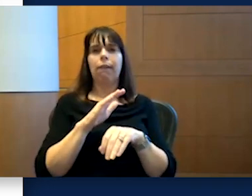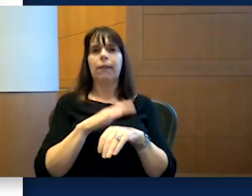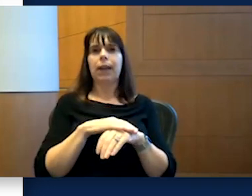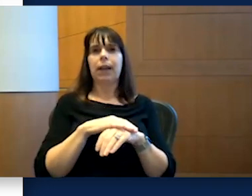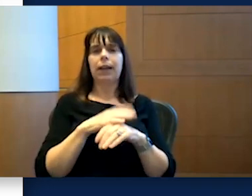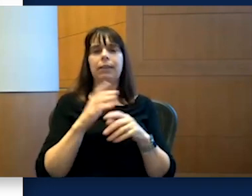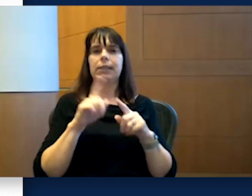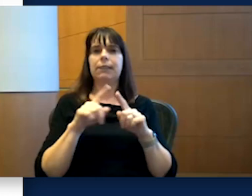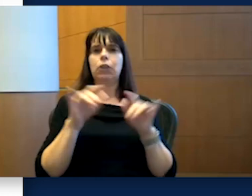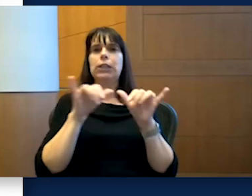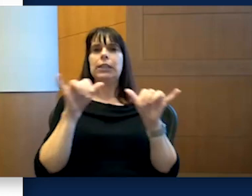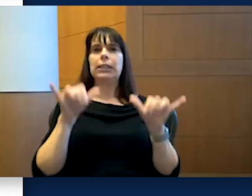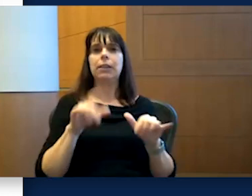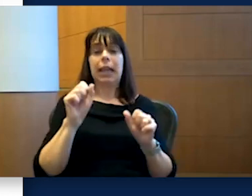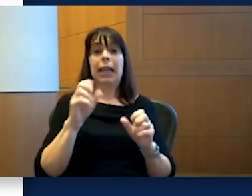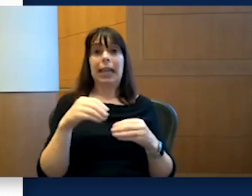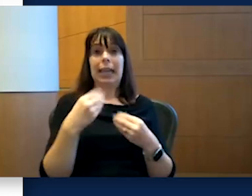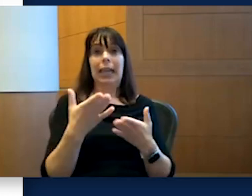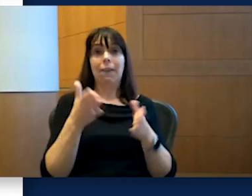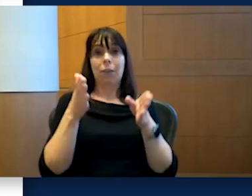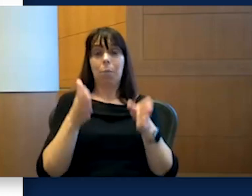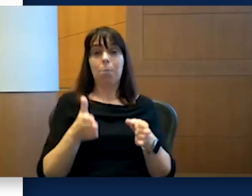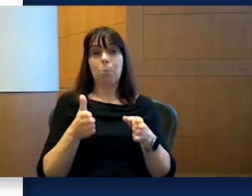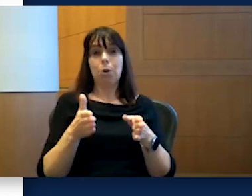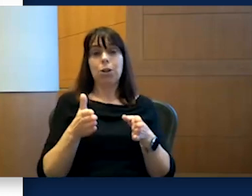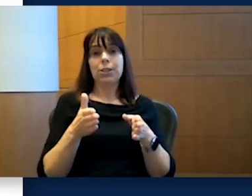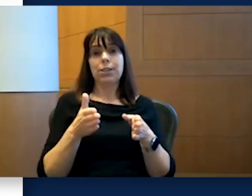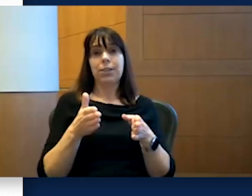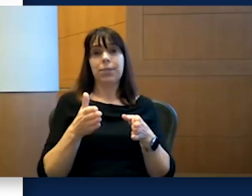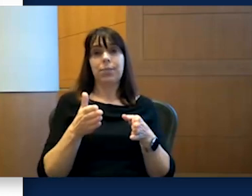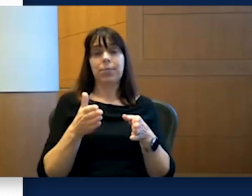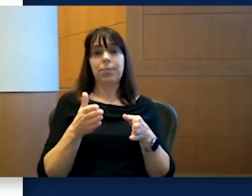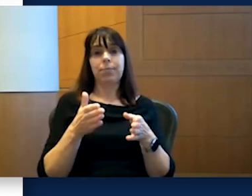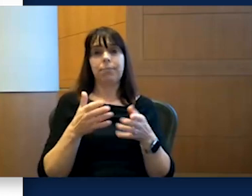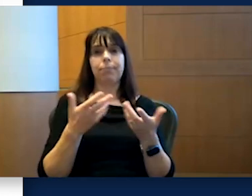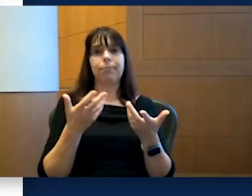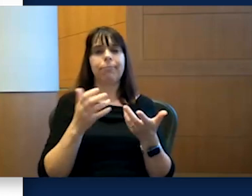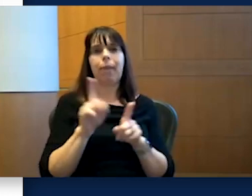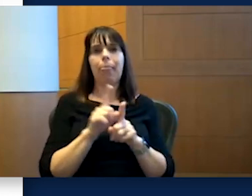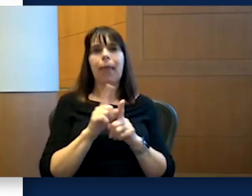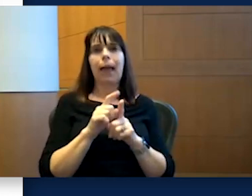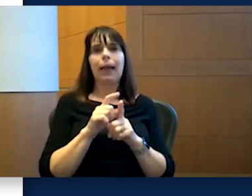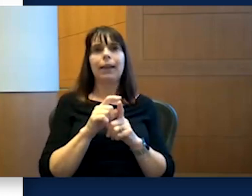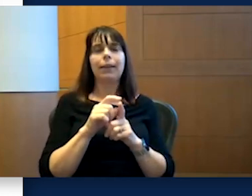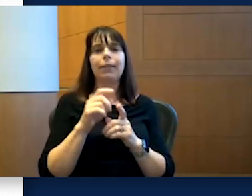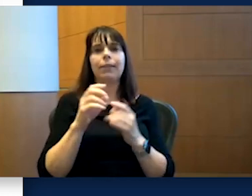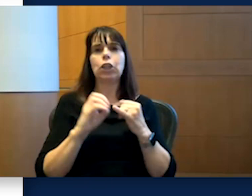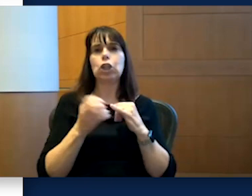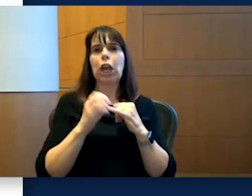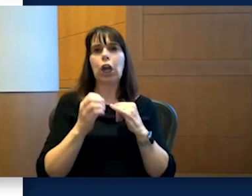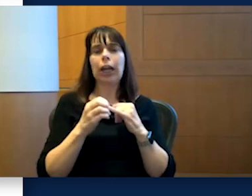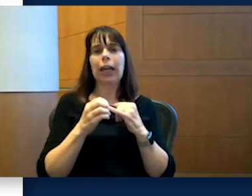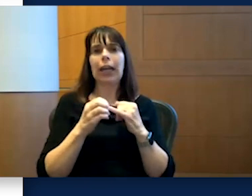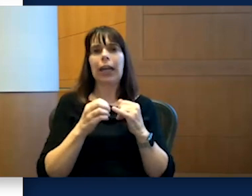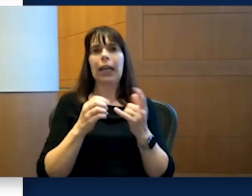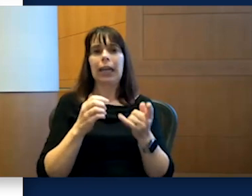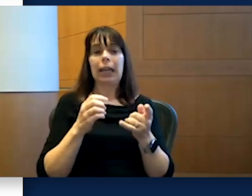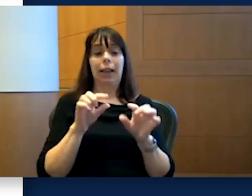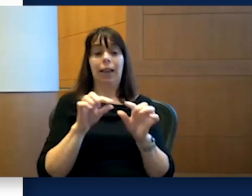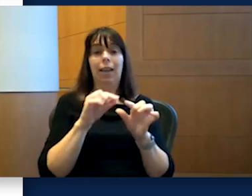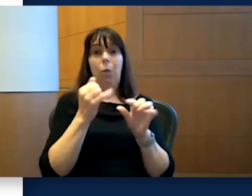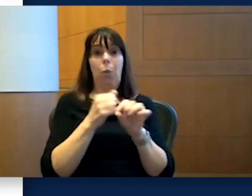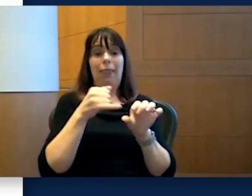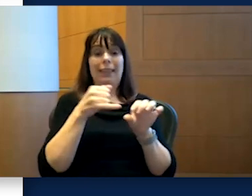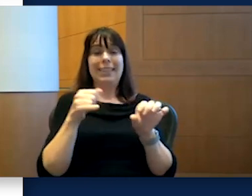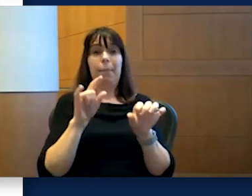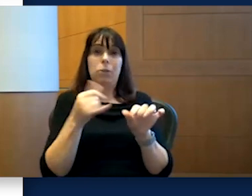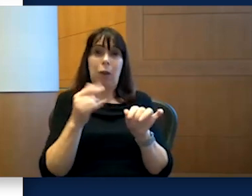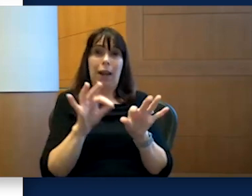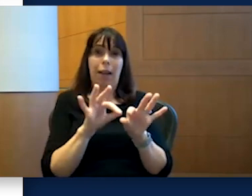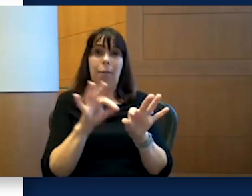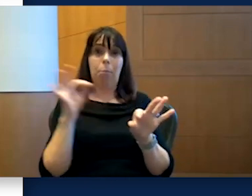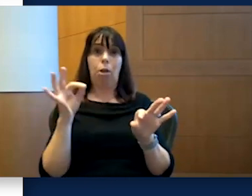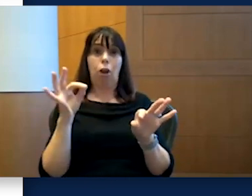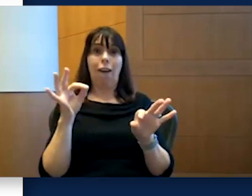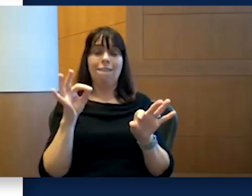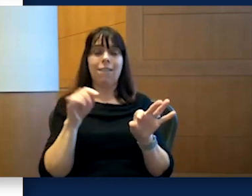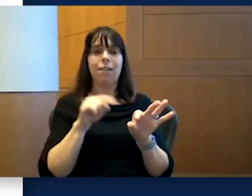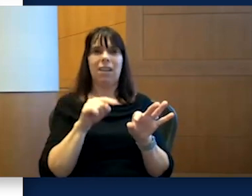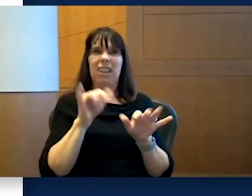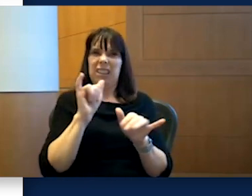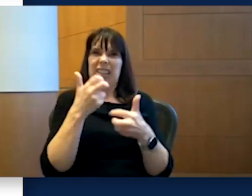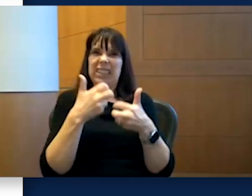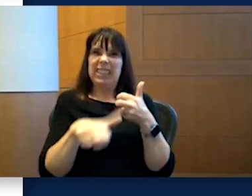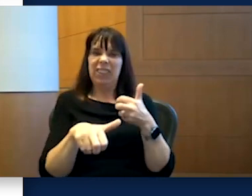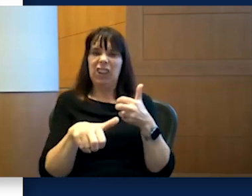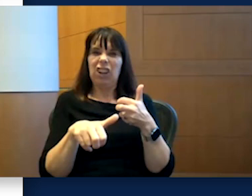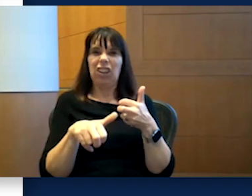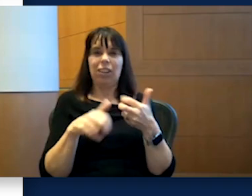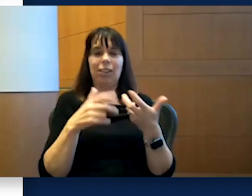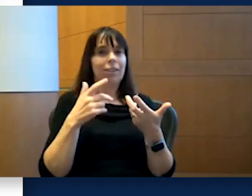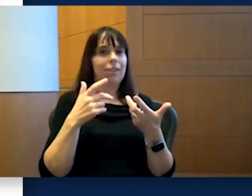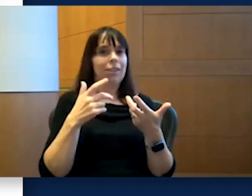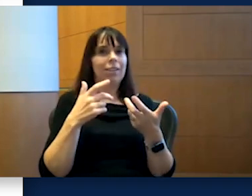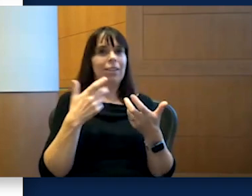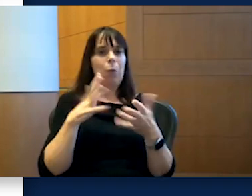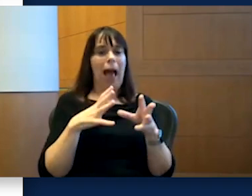And that's a difficult thing because you don't want to make cherry juice by squeezing too hard, but if you don't squeeze hard enough you can't separate the two tasks.